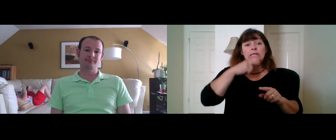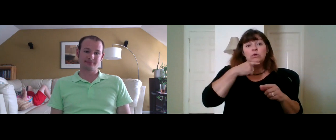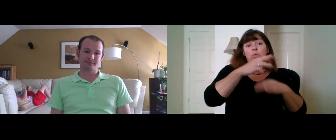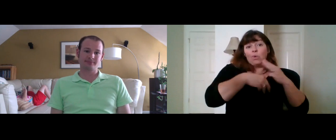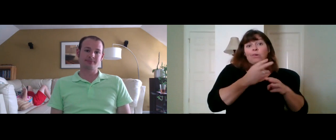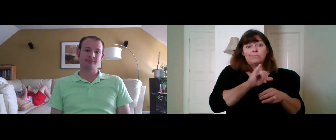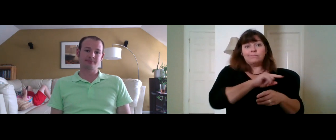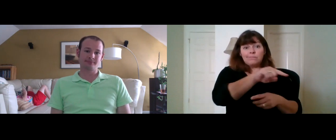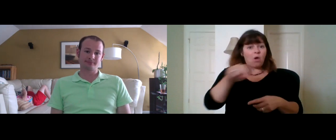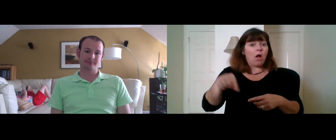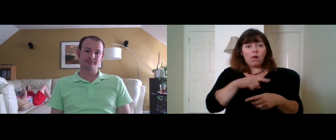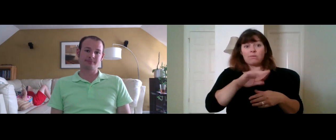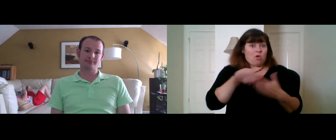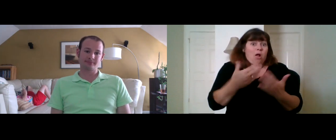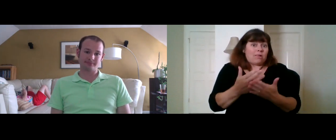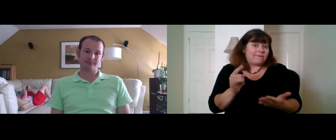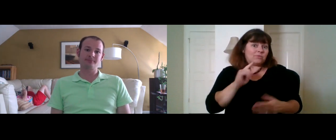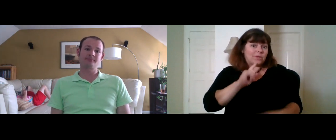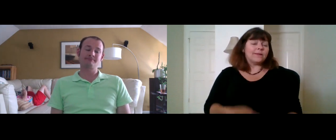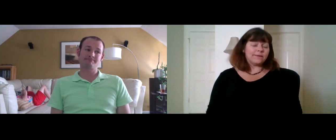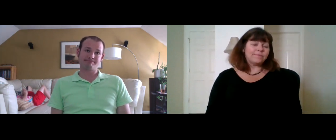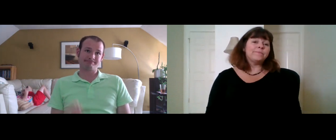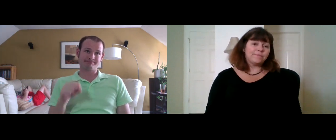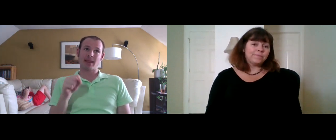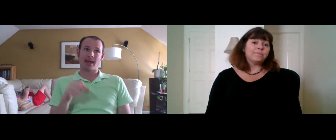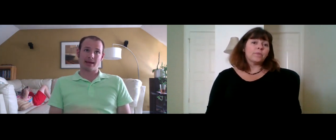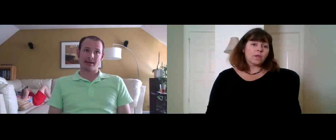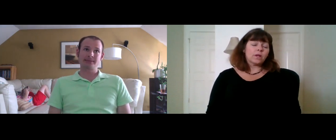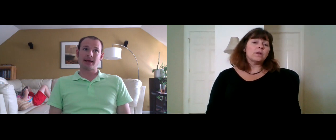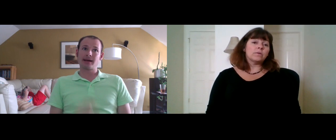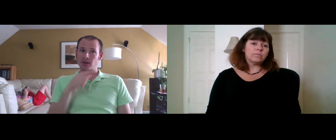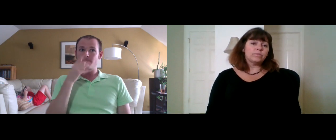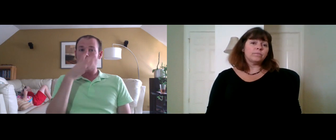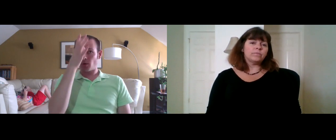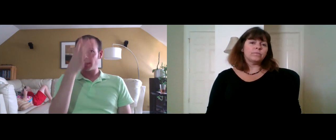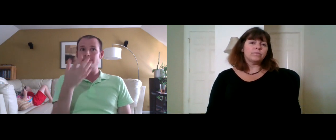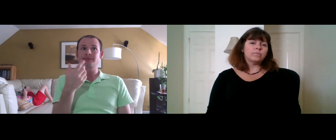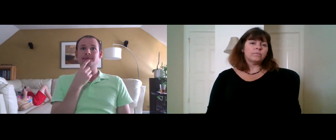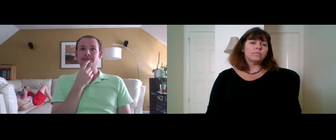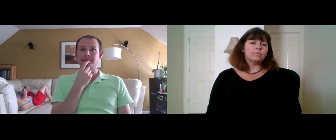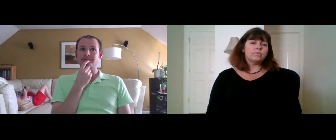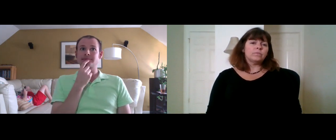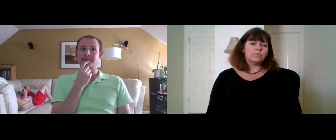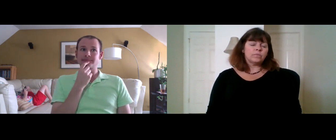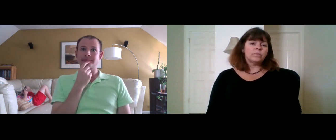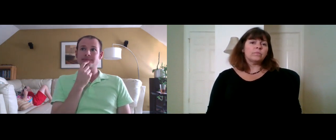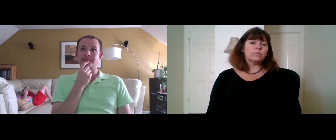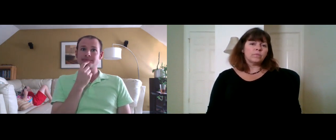and in the hearing world--all of it Yes. I had hearing parents